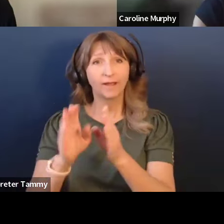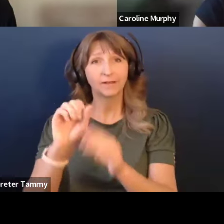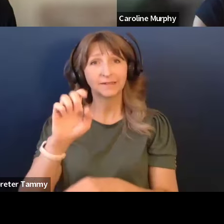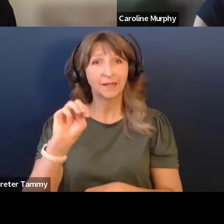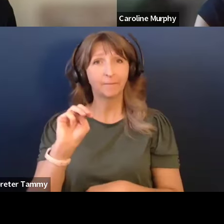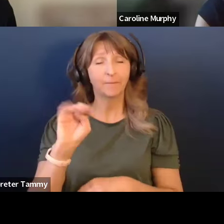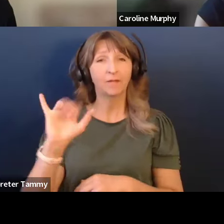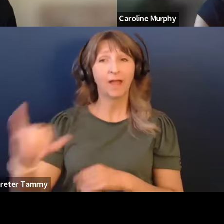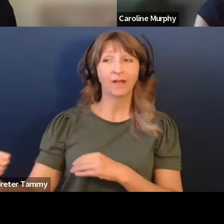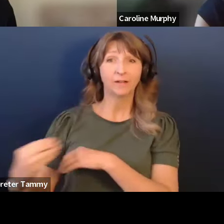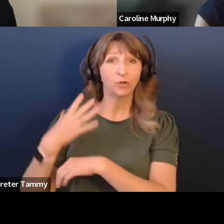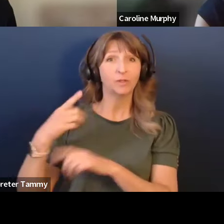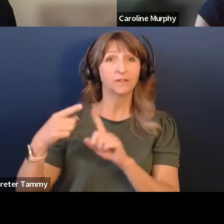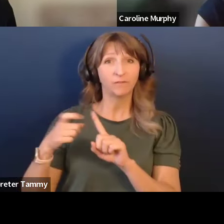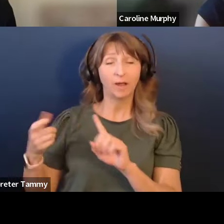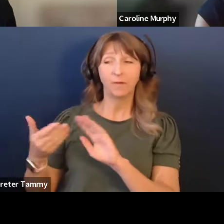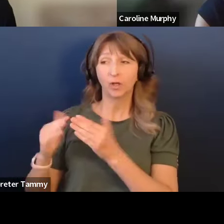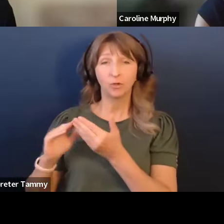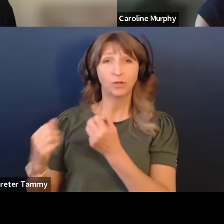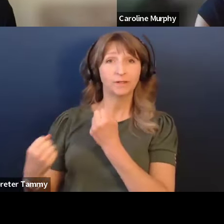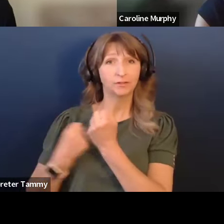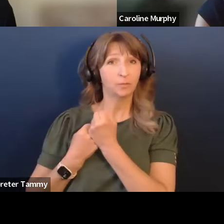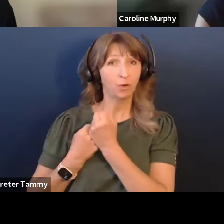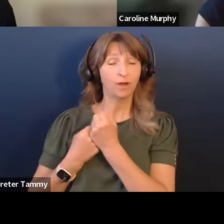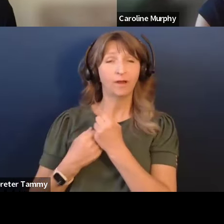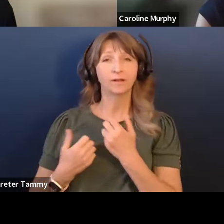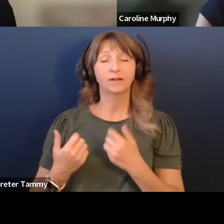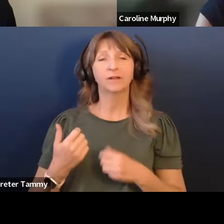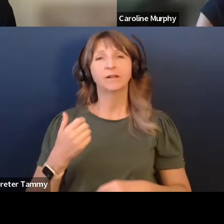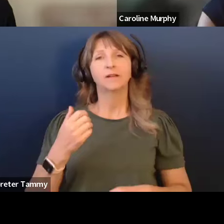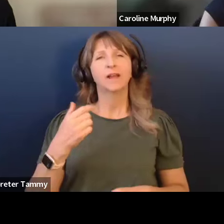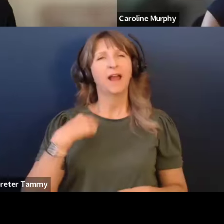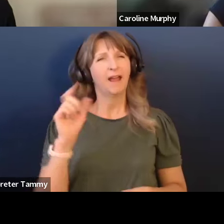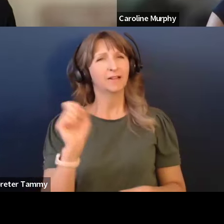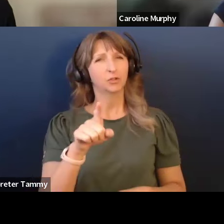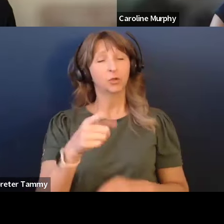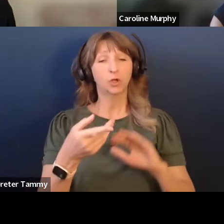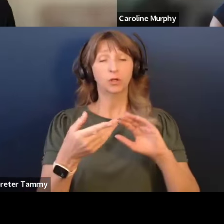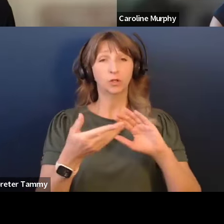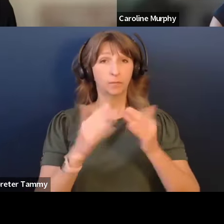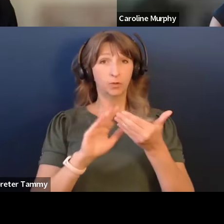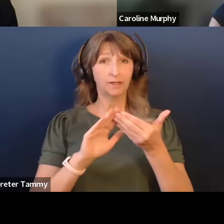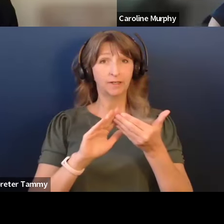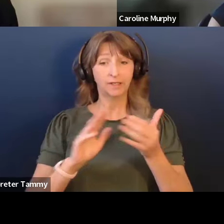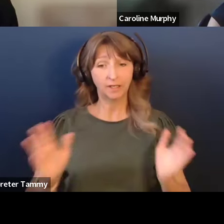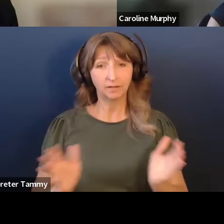What does community building look like to you and what has been your experience with